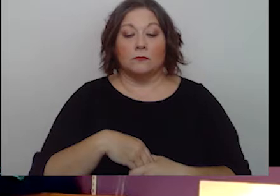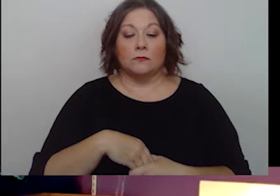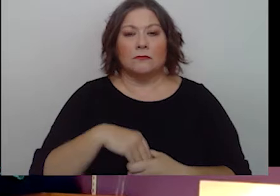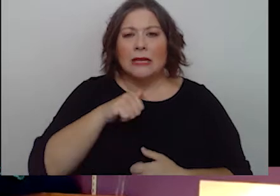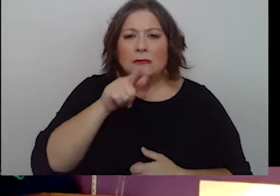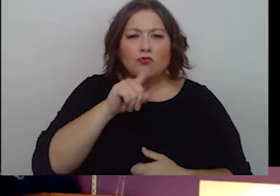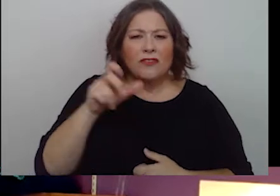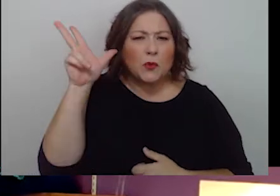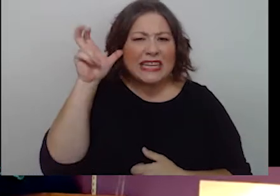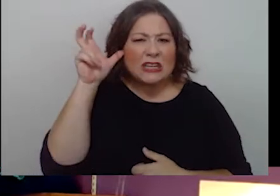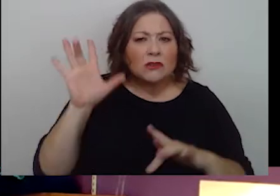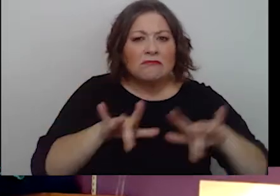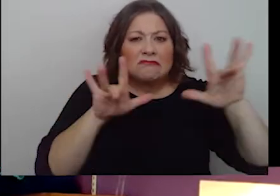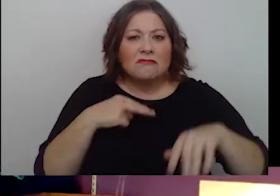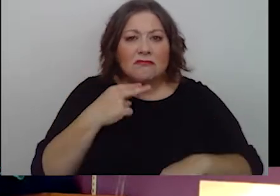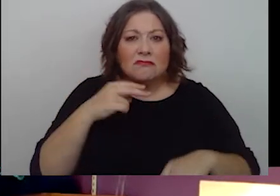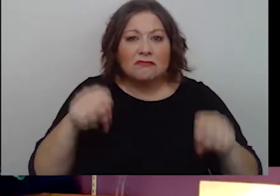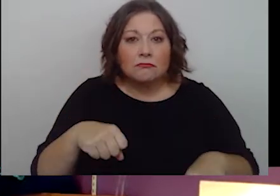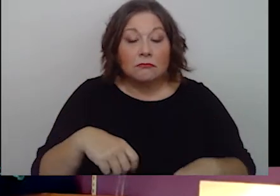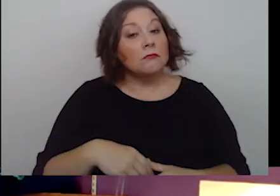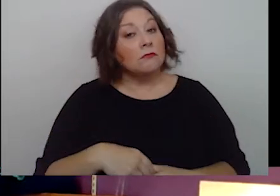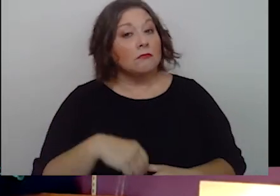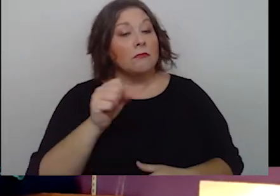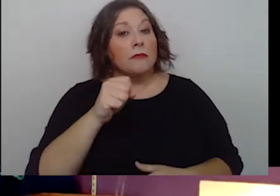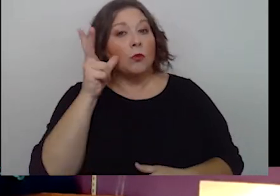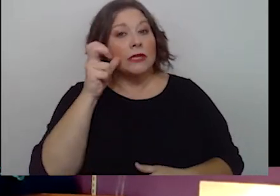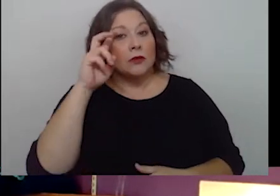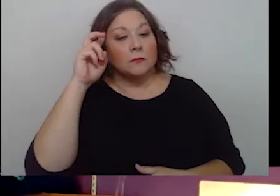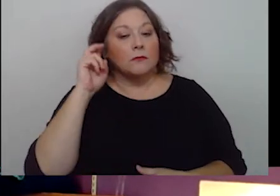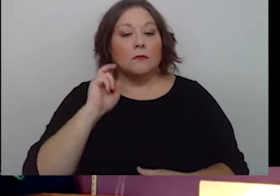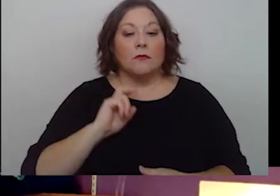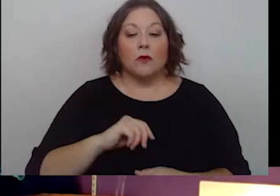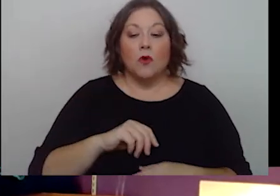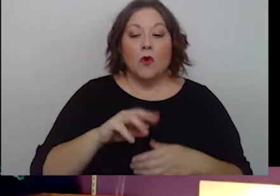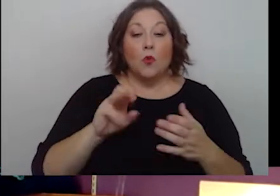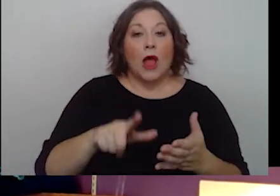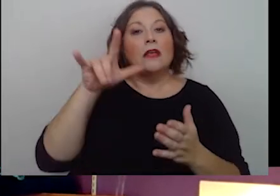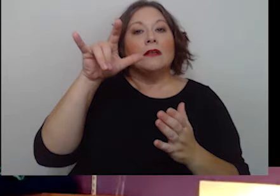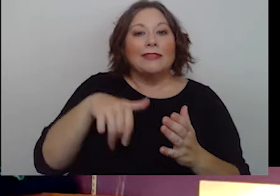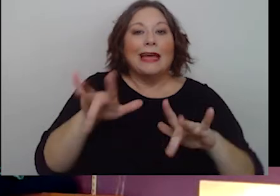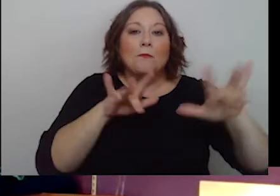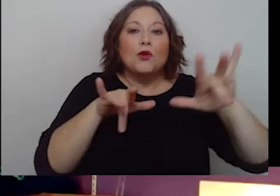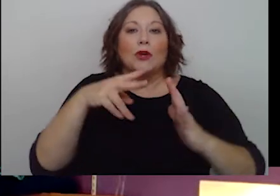Paul: And I'm not sure if you can hear that? Max: Yeah, I can hear it. Paul: Okay. Well, that's reading that document to me.